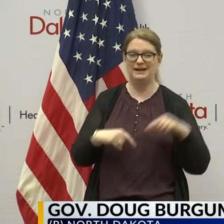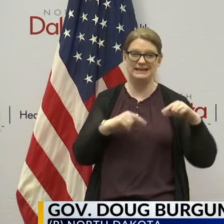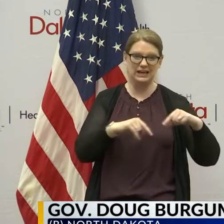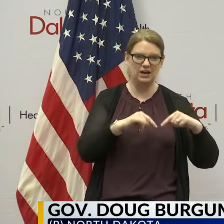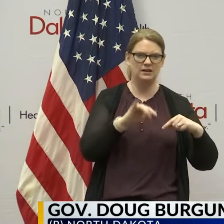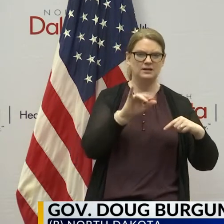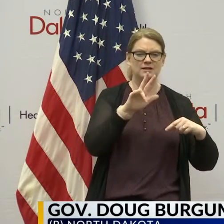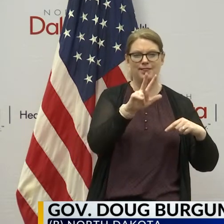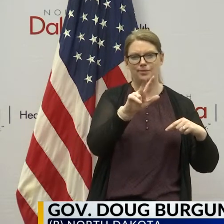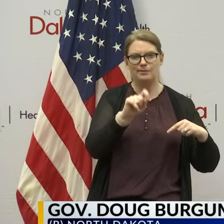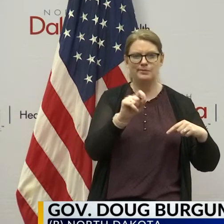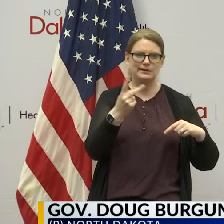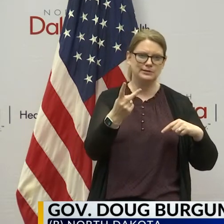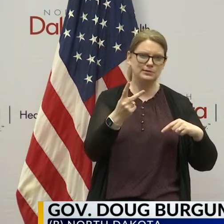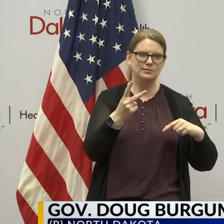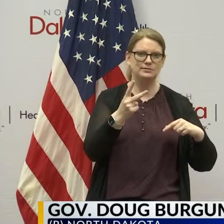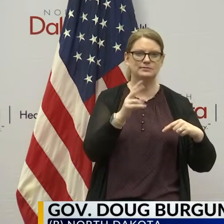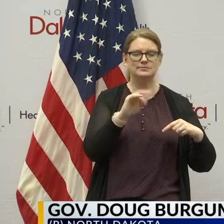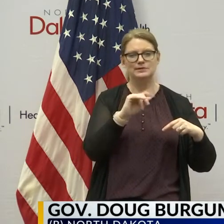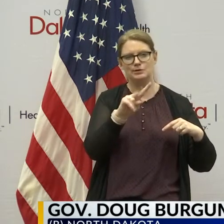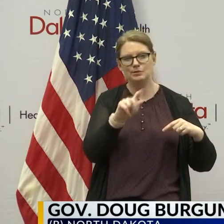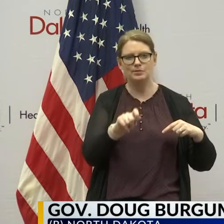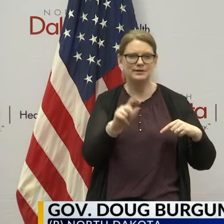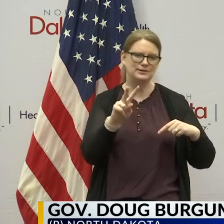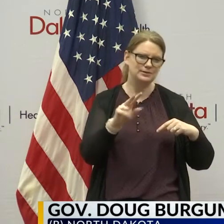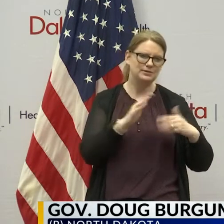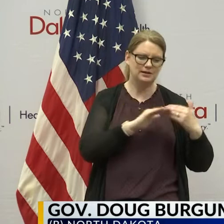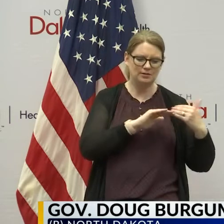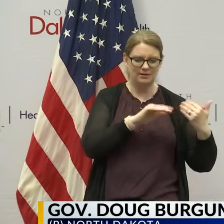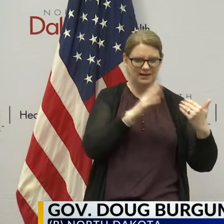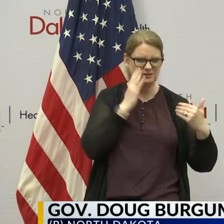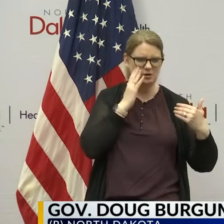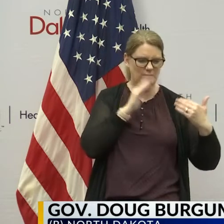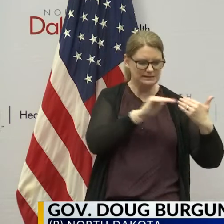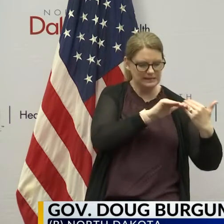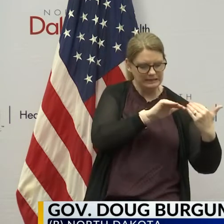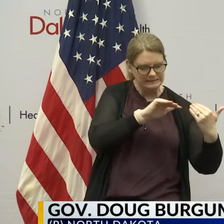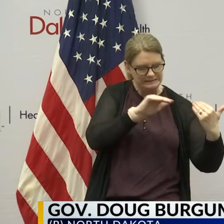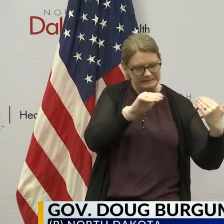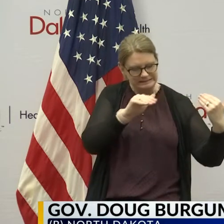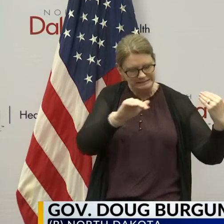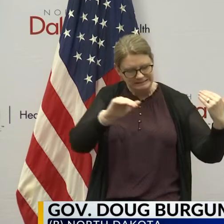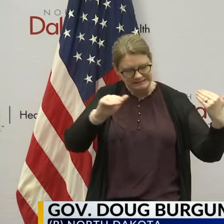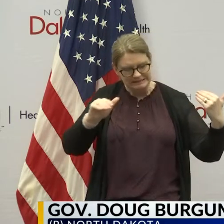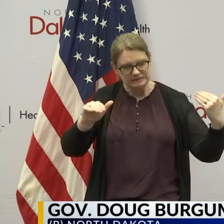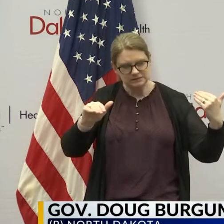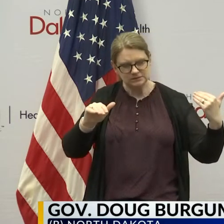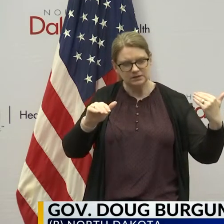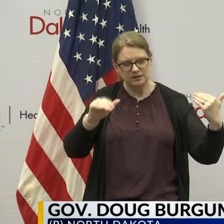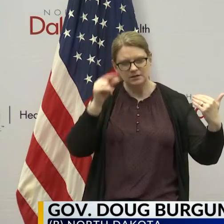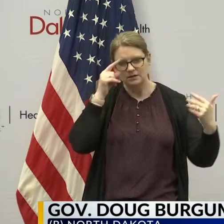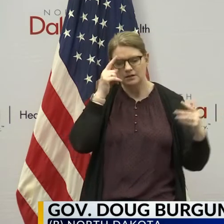AND LOUISIANA ALSO UP THERE WELL INTO THE DOUBLE DIGITS. AGAIN, WE ARE IN GREAT SHAPE